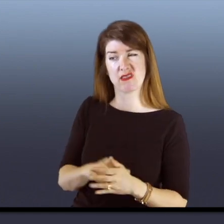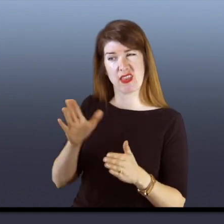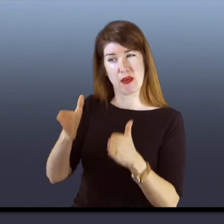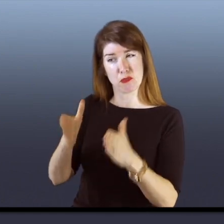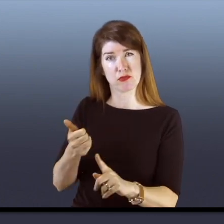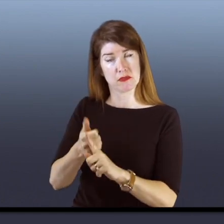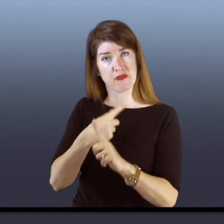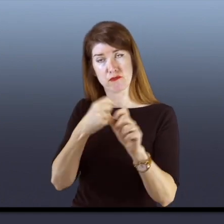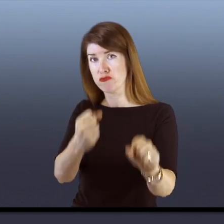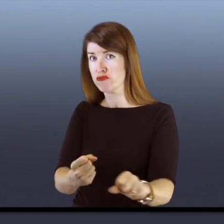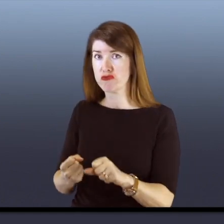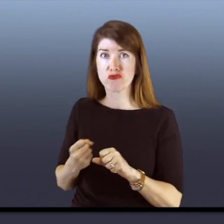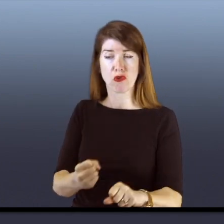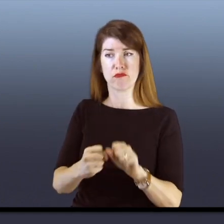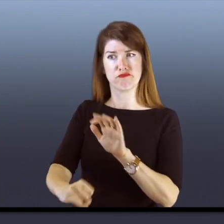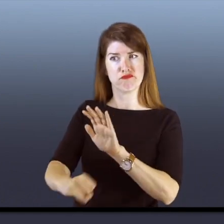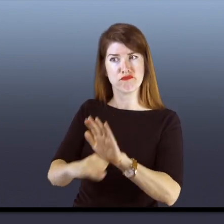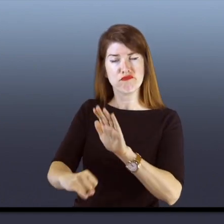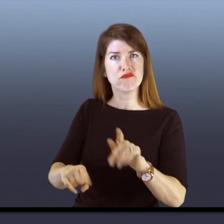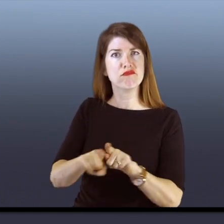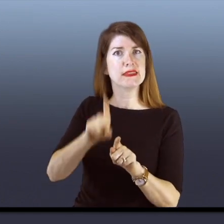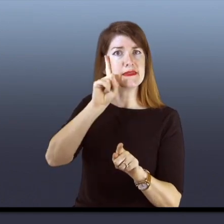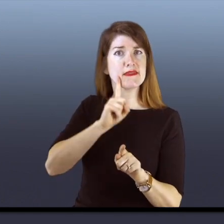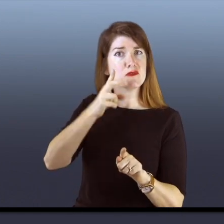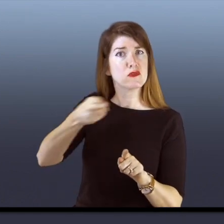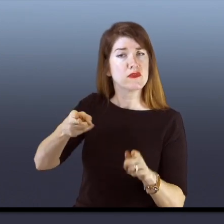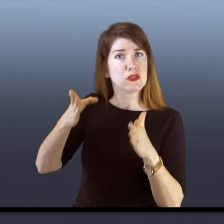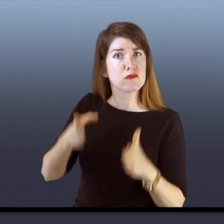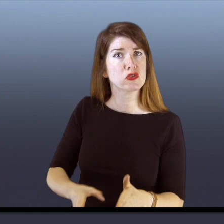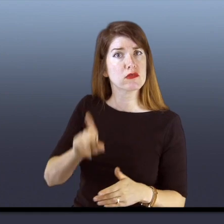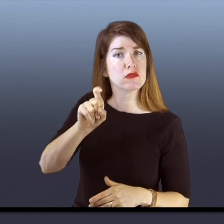And if they don't have a strong family connection, do they have friends that support them?